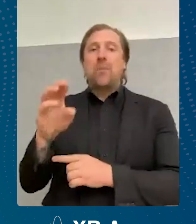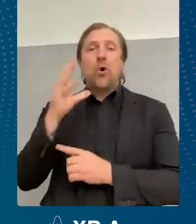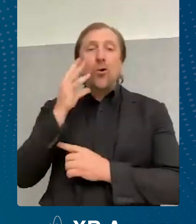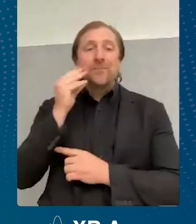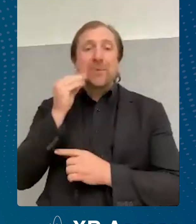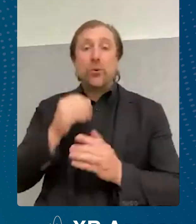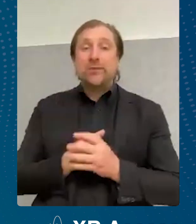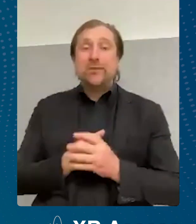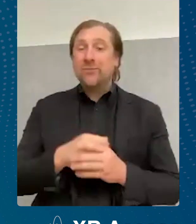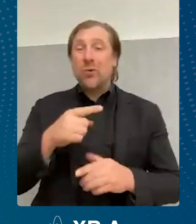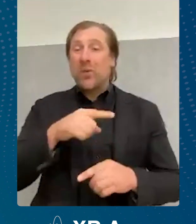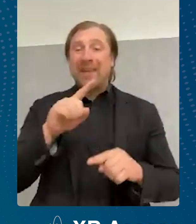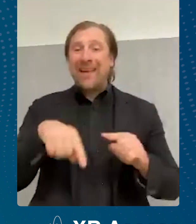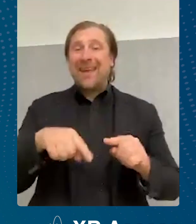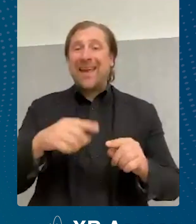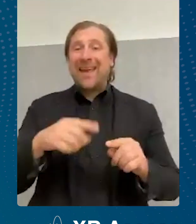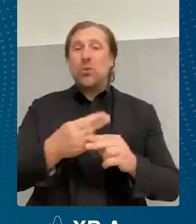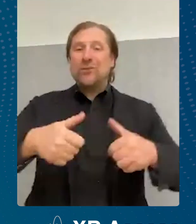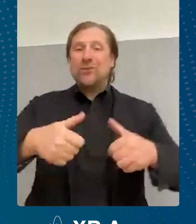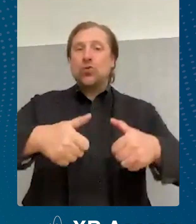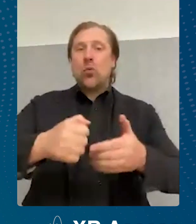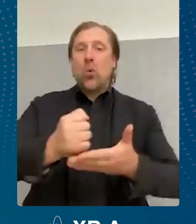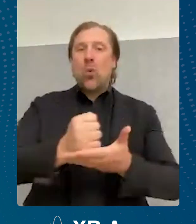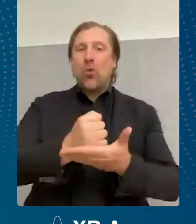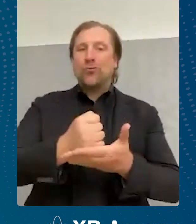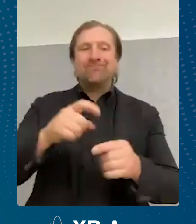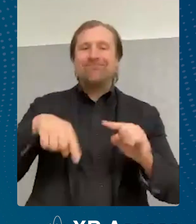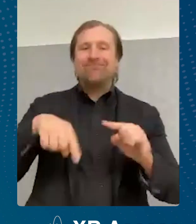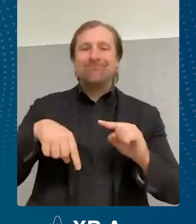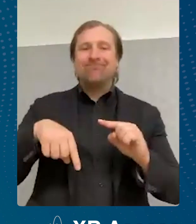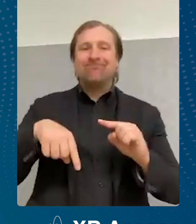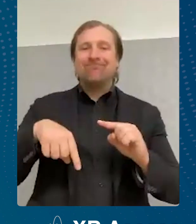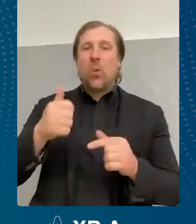Therefore, they can't really use controllers or sensors